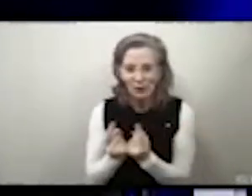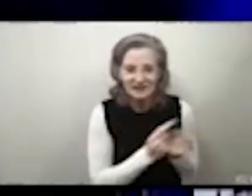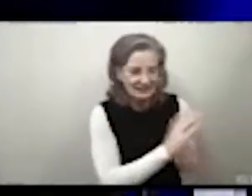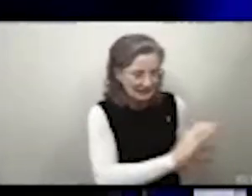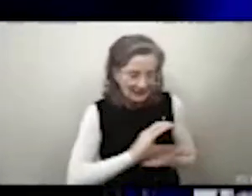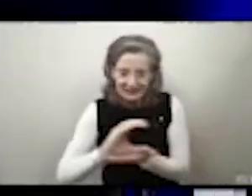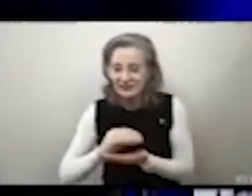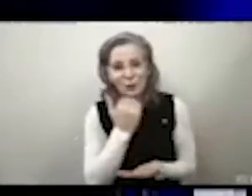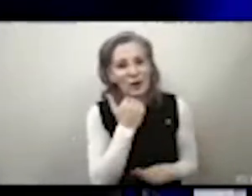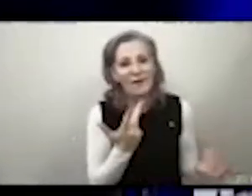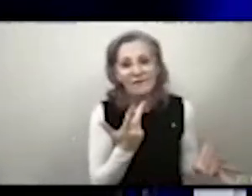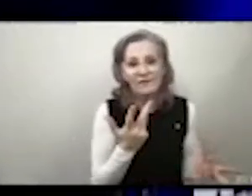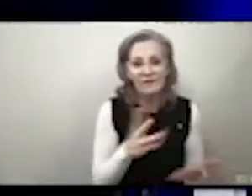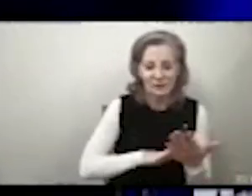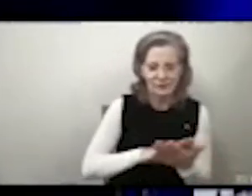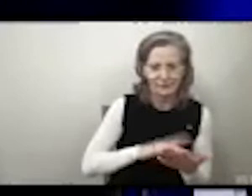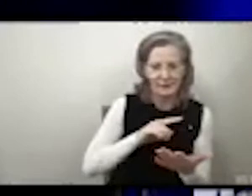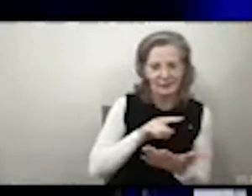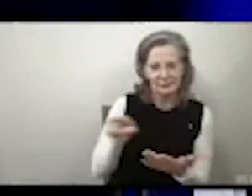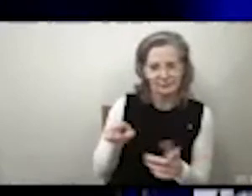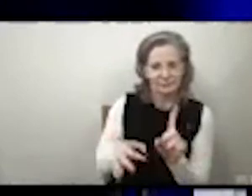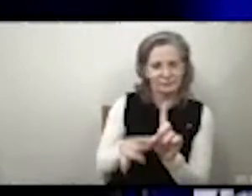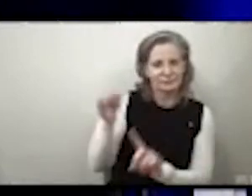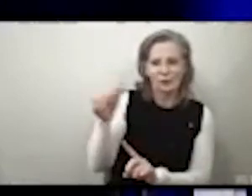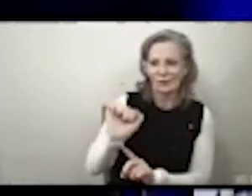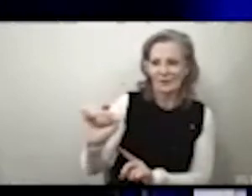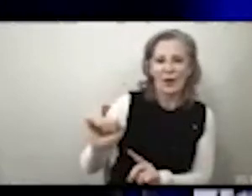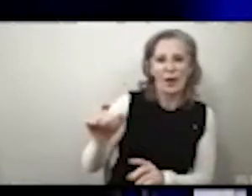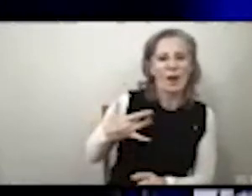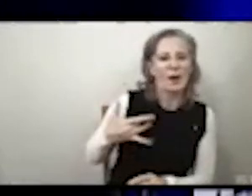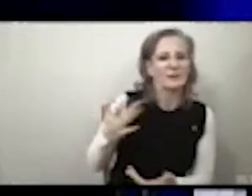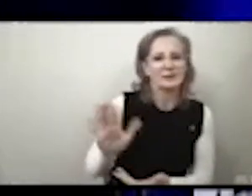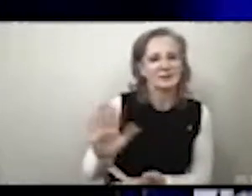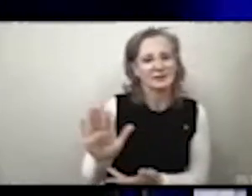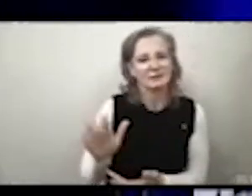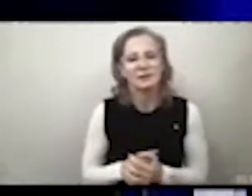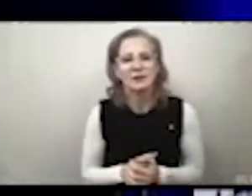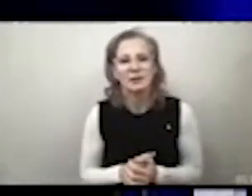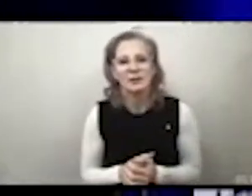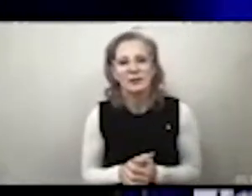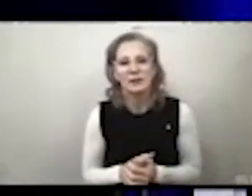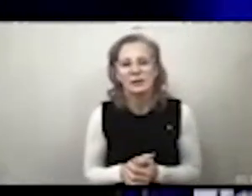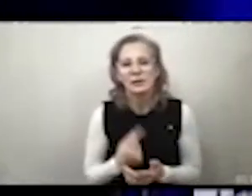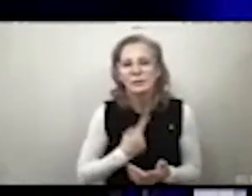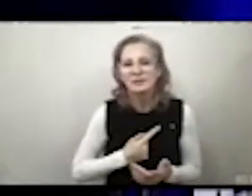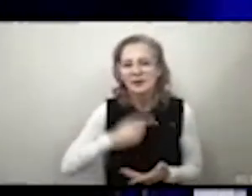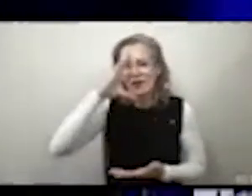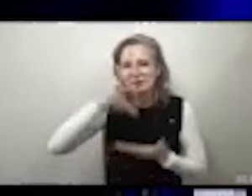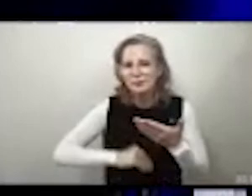But there is no doubt in my mind Jim, from experience and data and evidence, that people who live in their own communities being supported by their